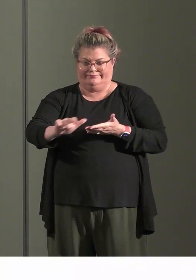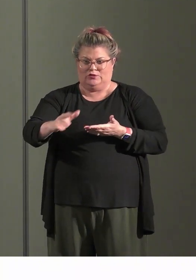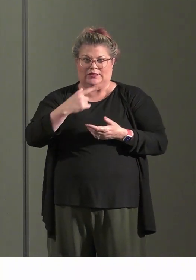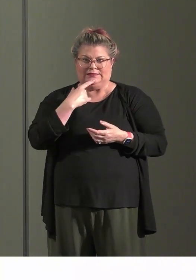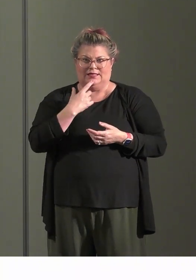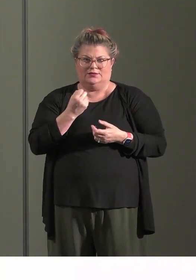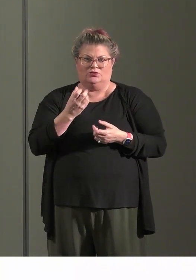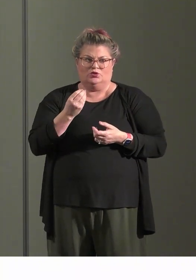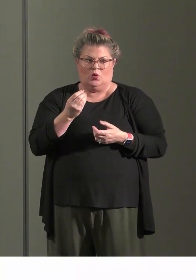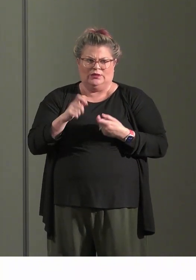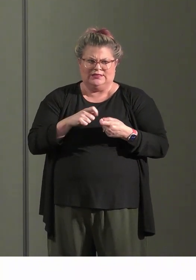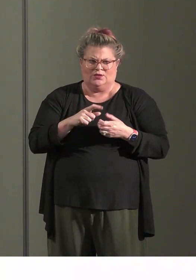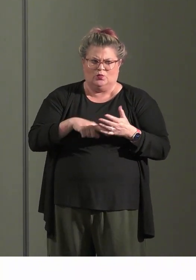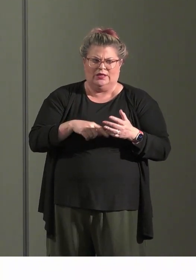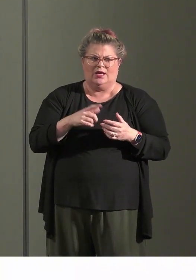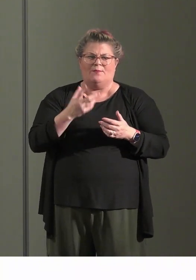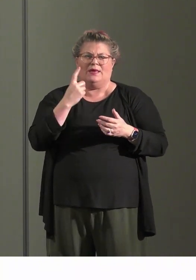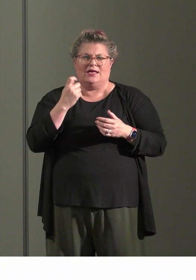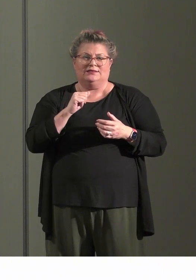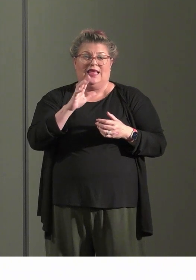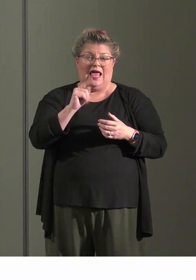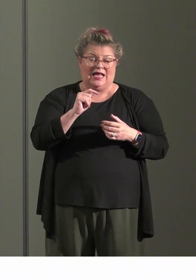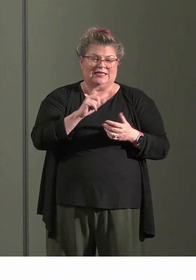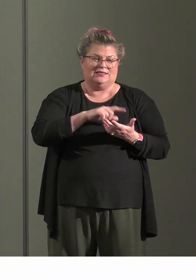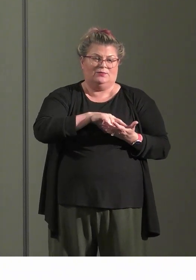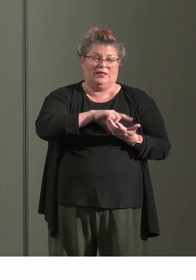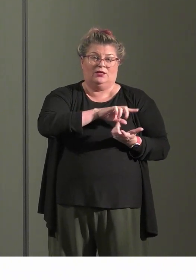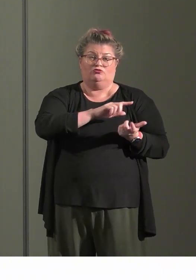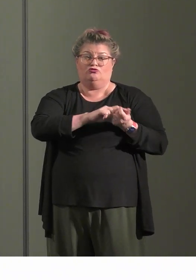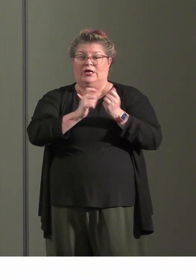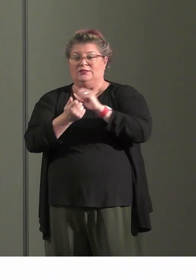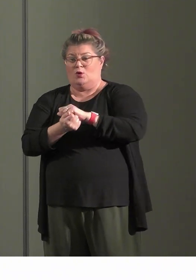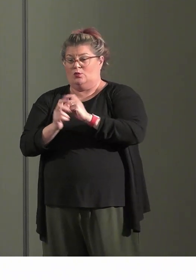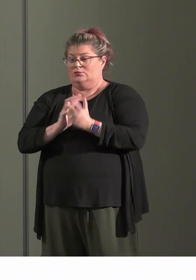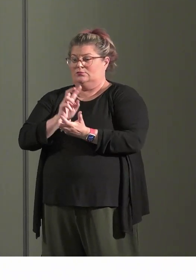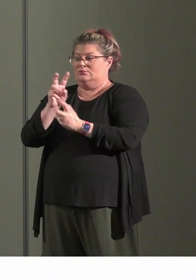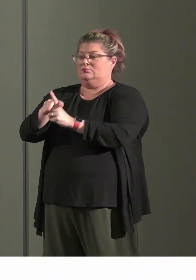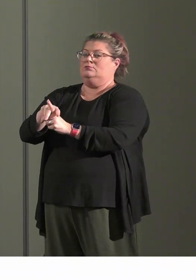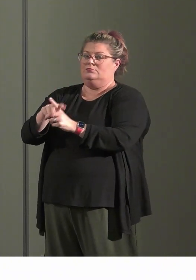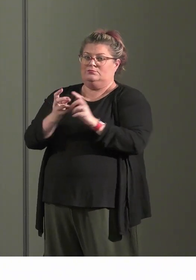Act has to be transposed by the member states, then in general area every member state could